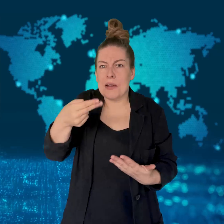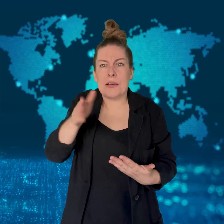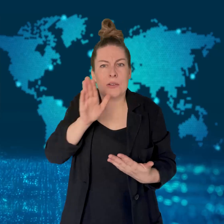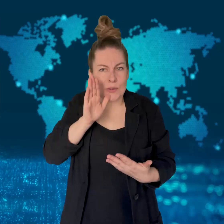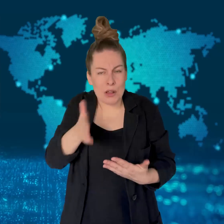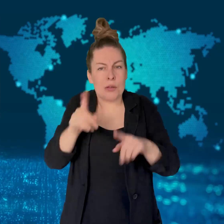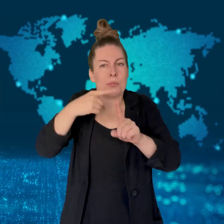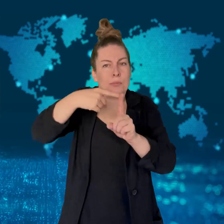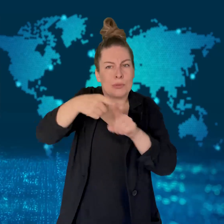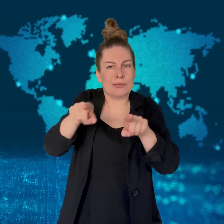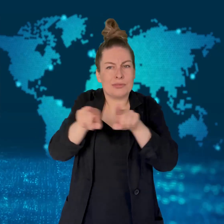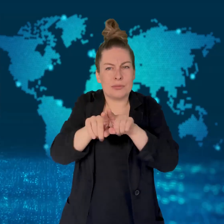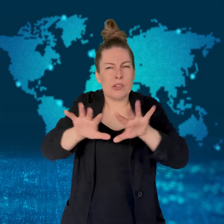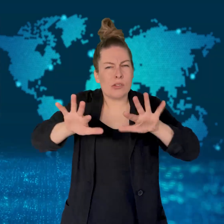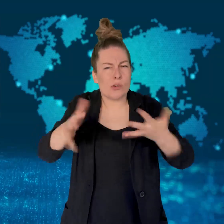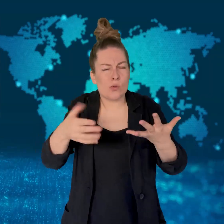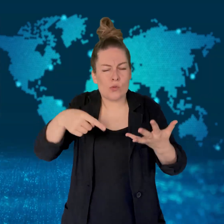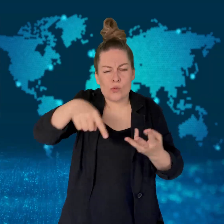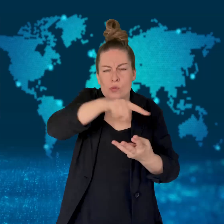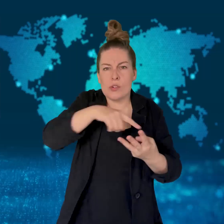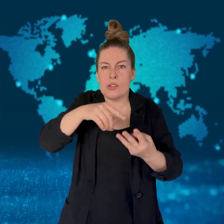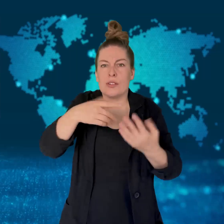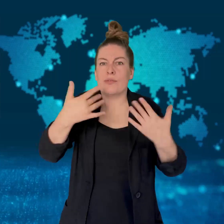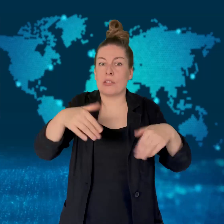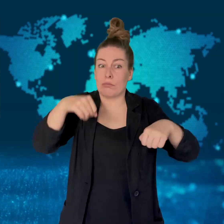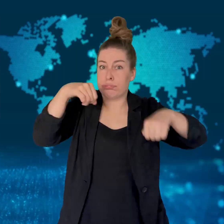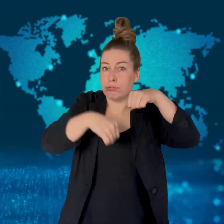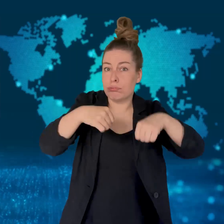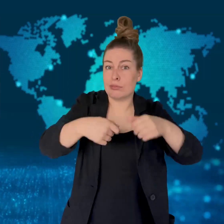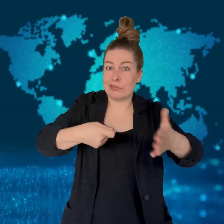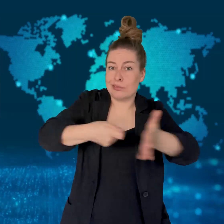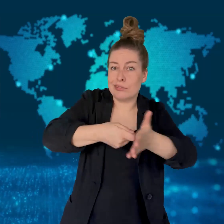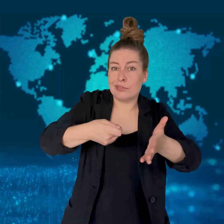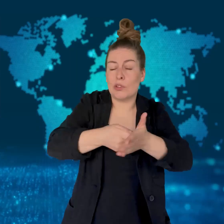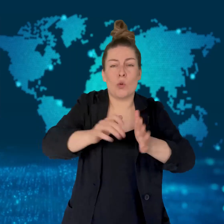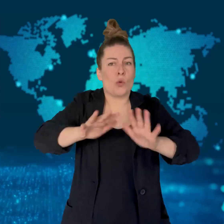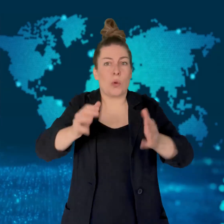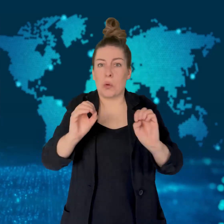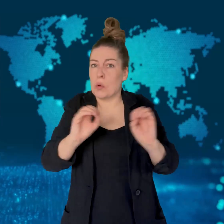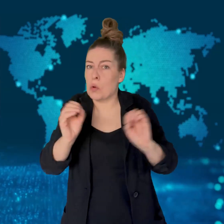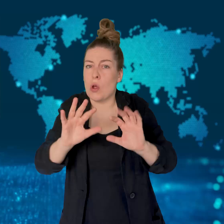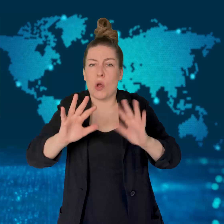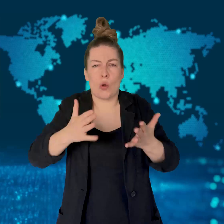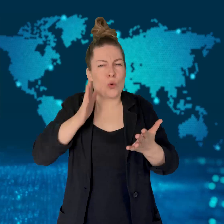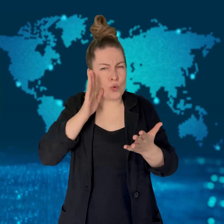The evidence is in the hands of a state laboratory as professionals seek to